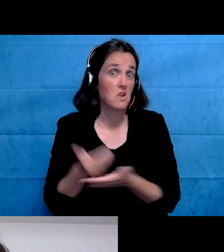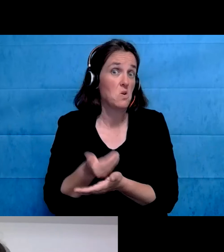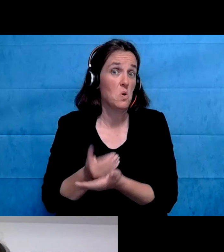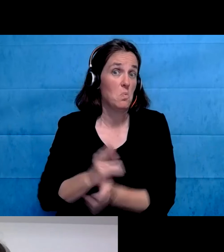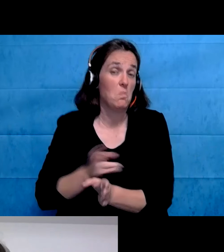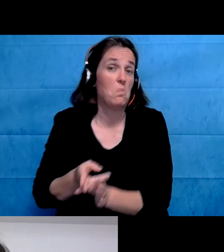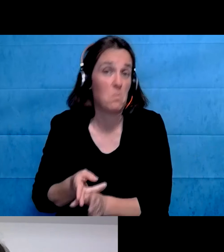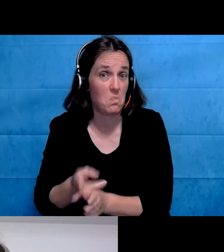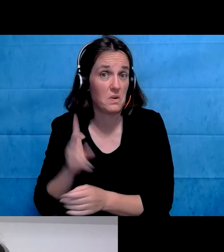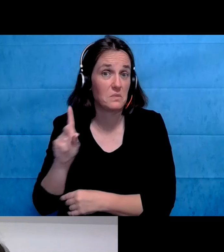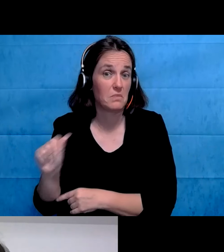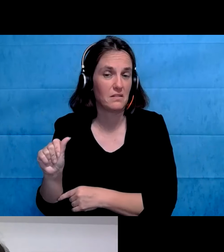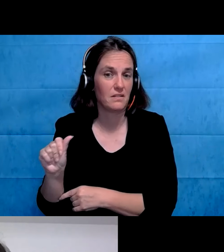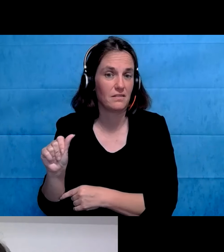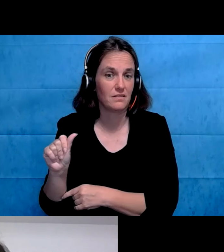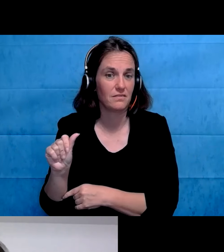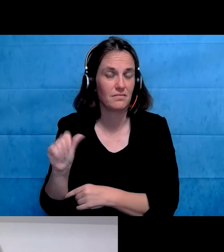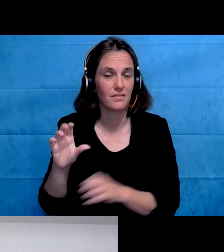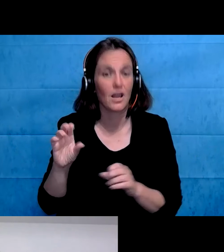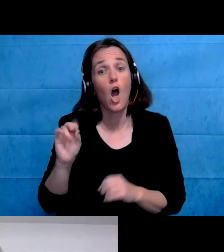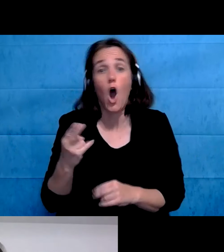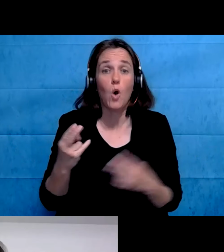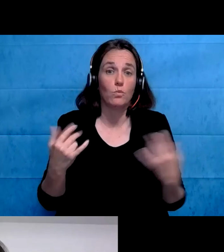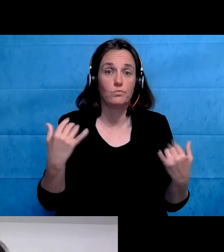oh, now I need assistance with these things.